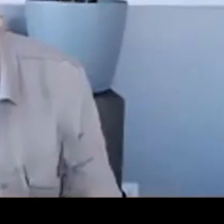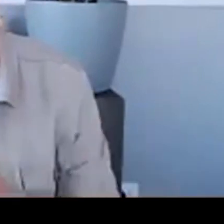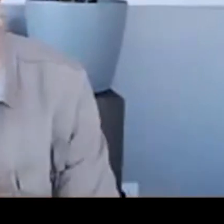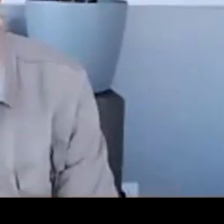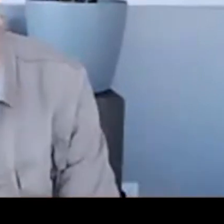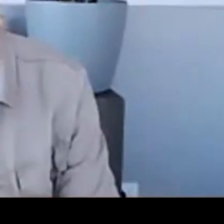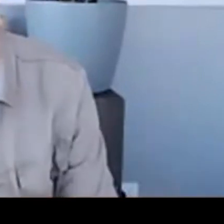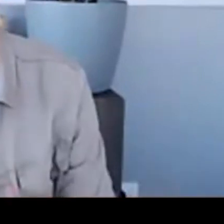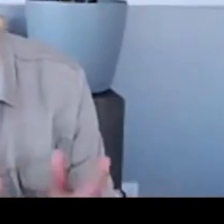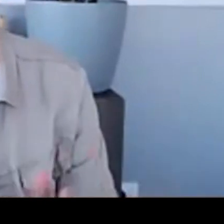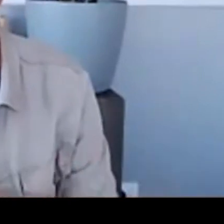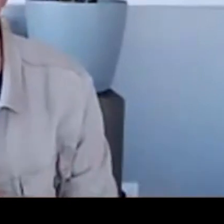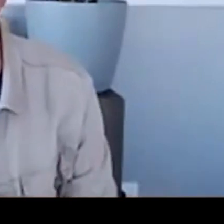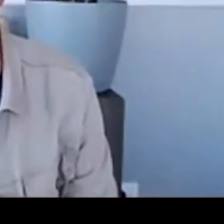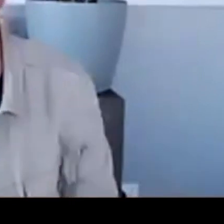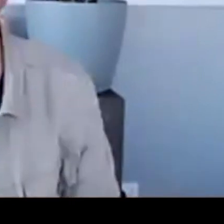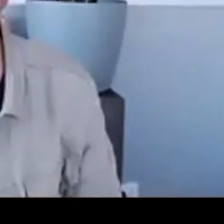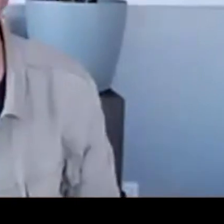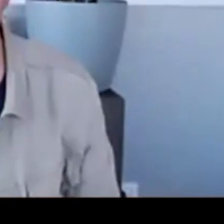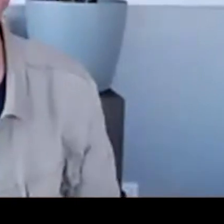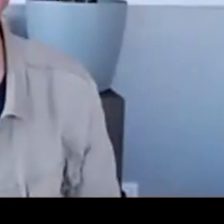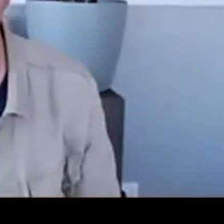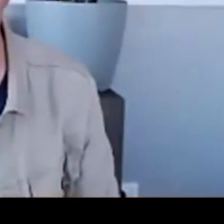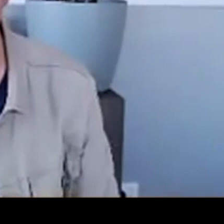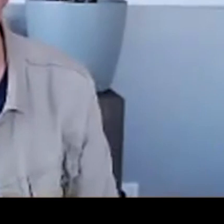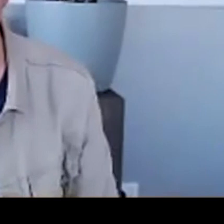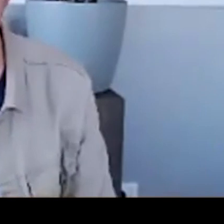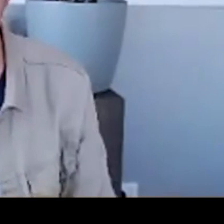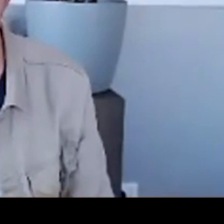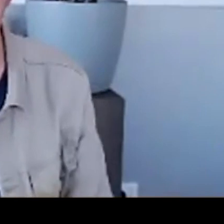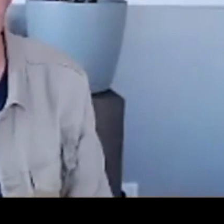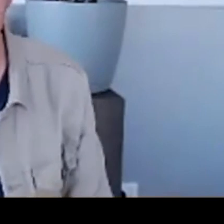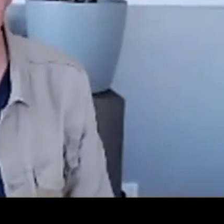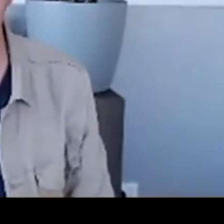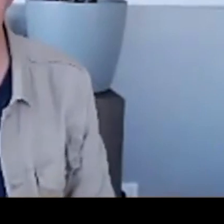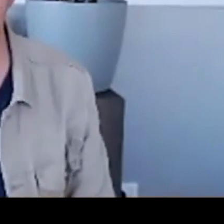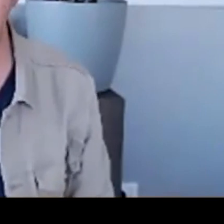get through to commercialisation and to grow the impact of their businesses. I'd like to